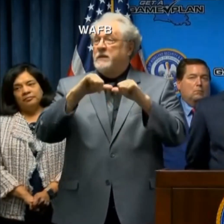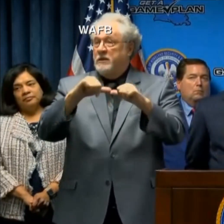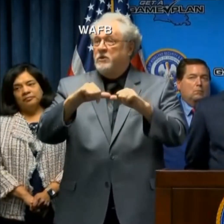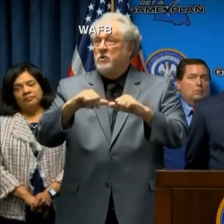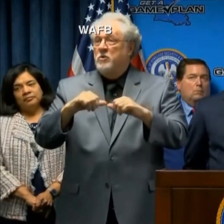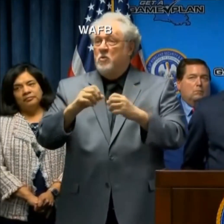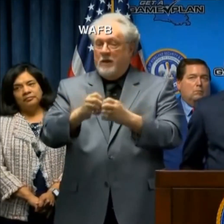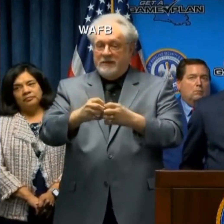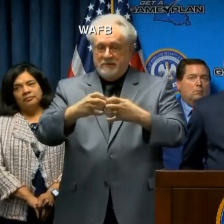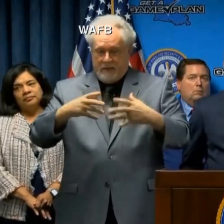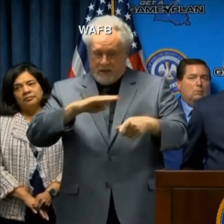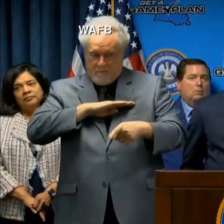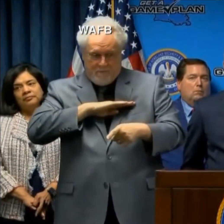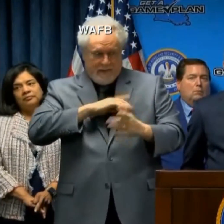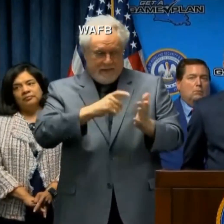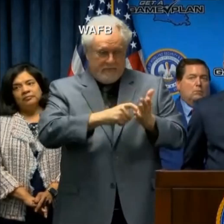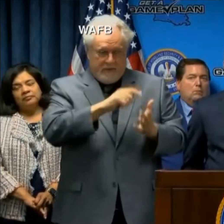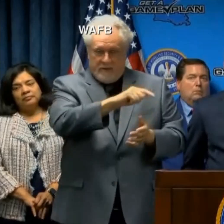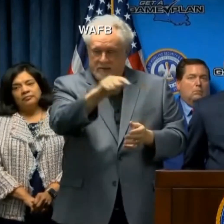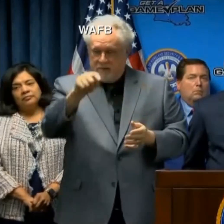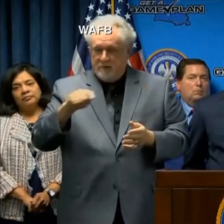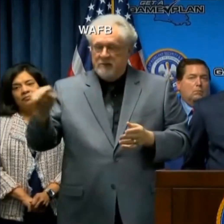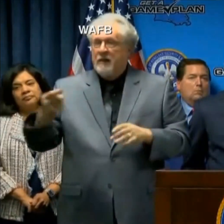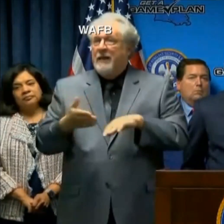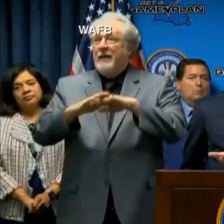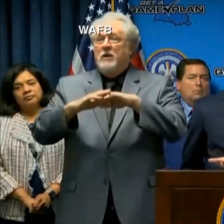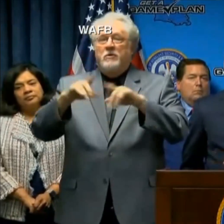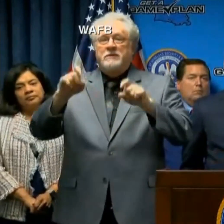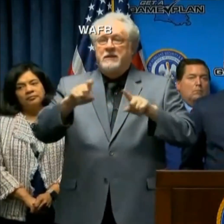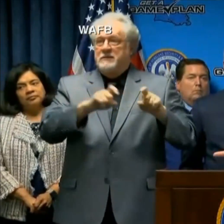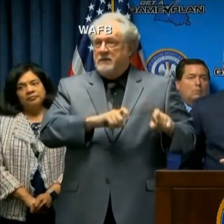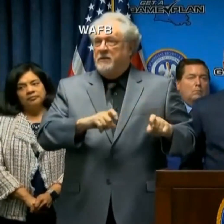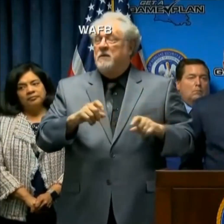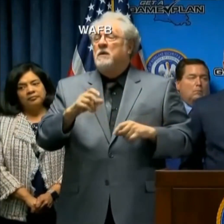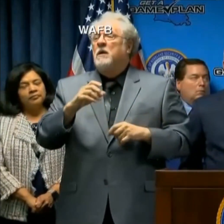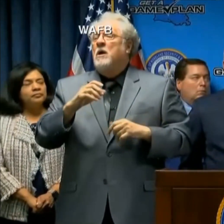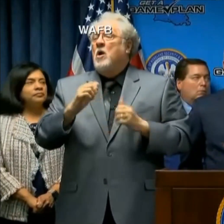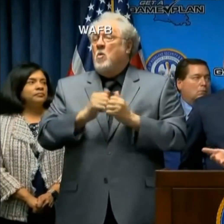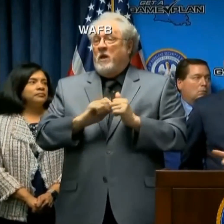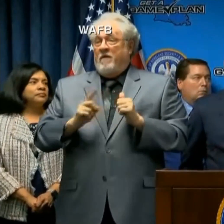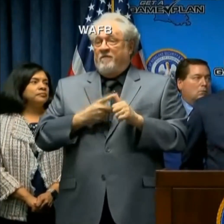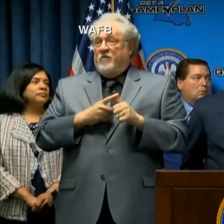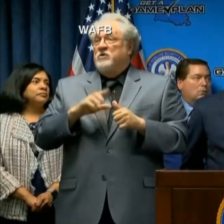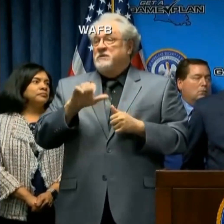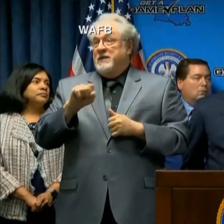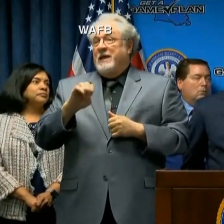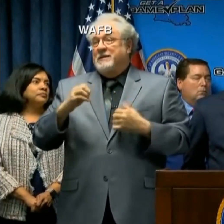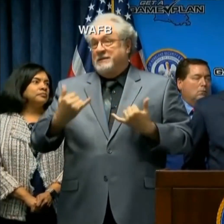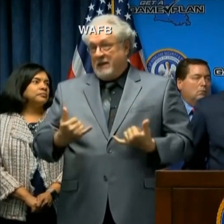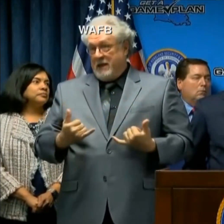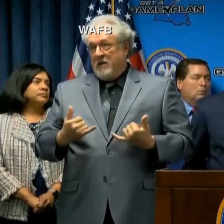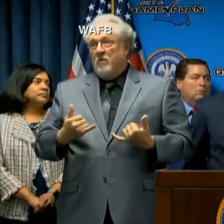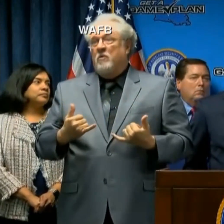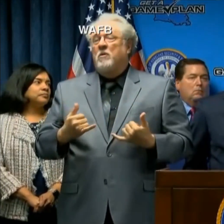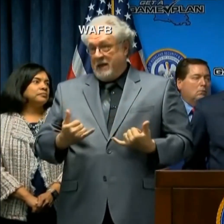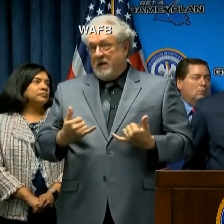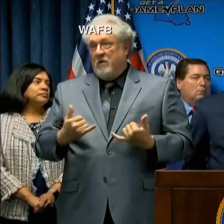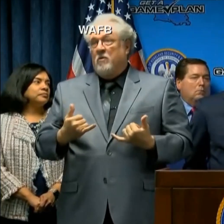to expand to meet the demands of increased testing and certainly I think with the first case and now at this point with this number of case number of